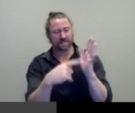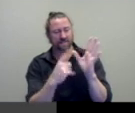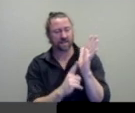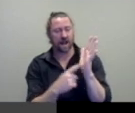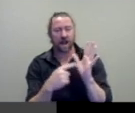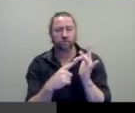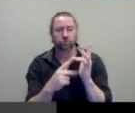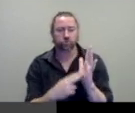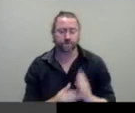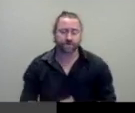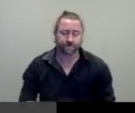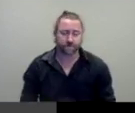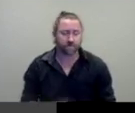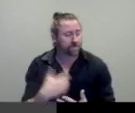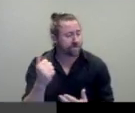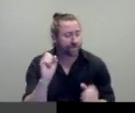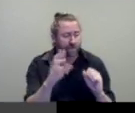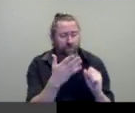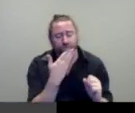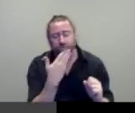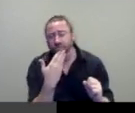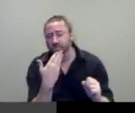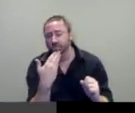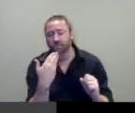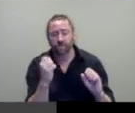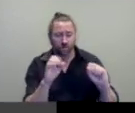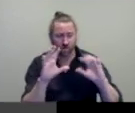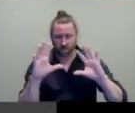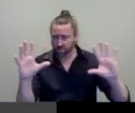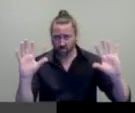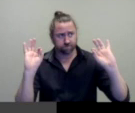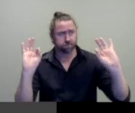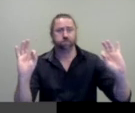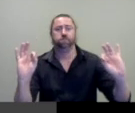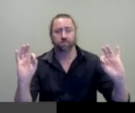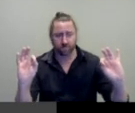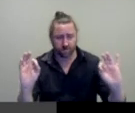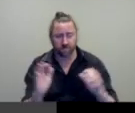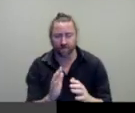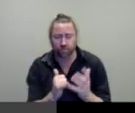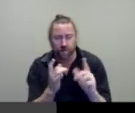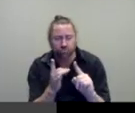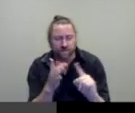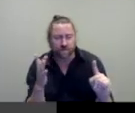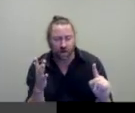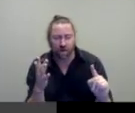they've been described in a whole suite of very beautiful formal terms as precise